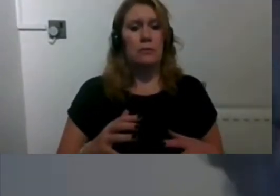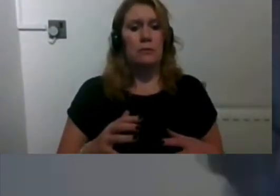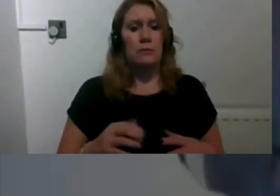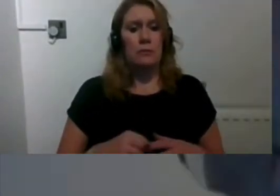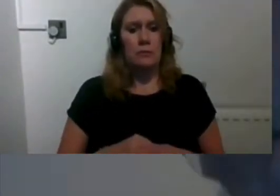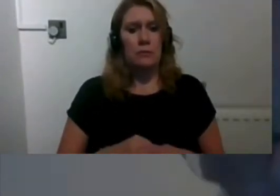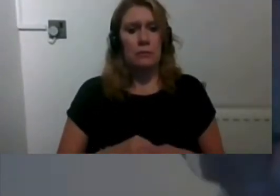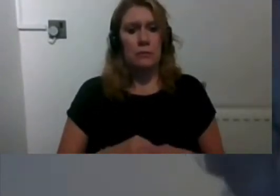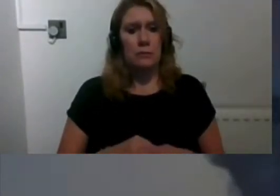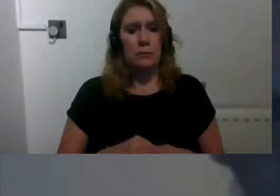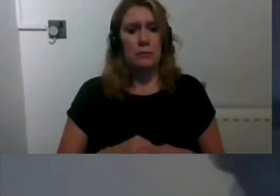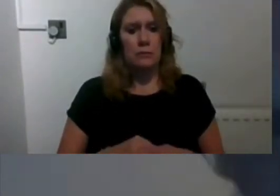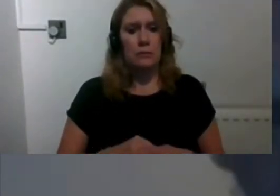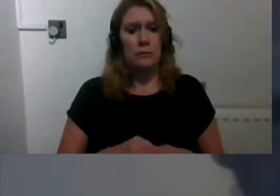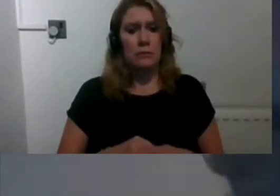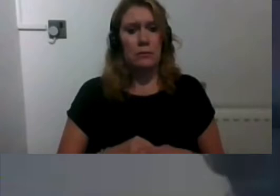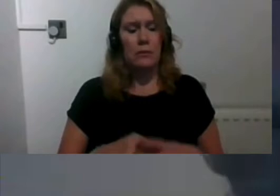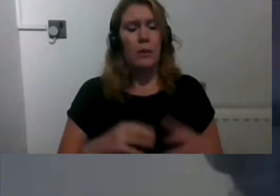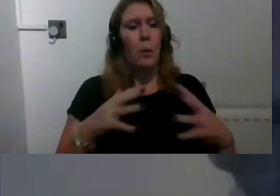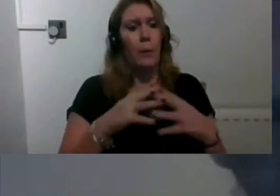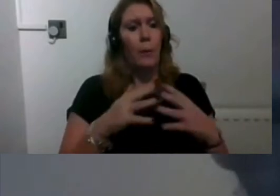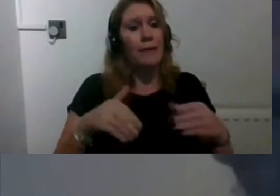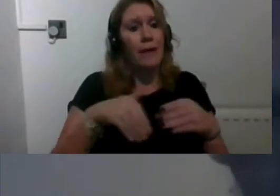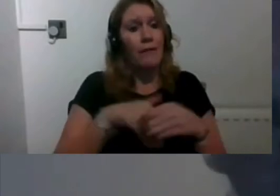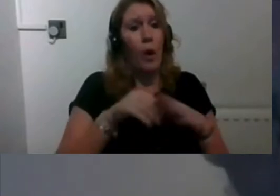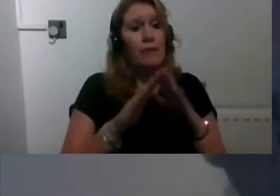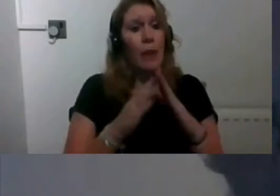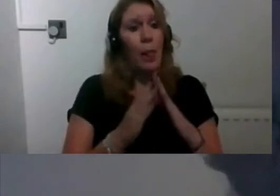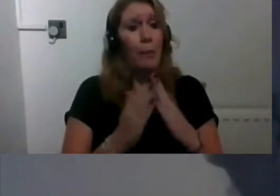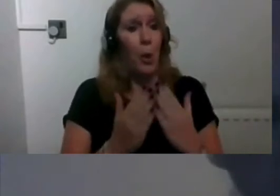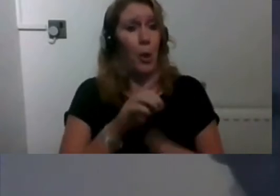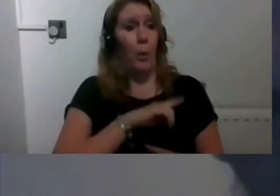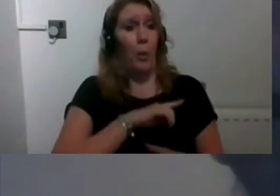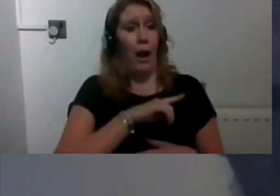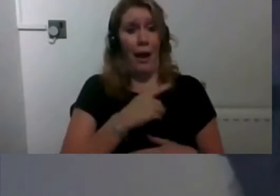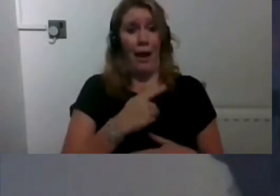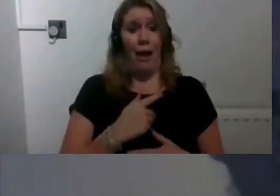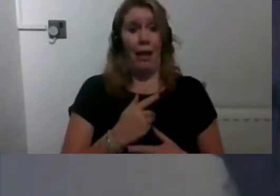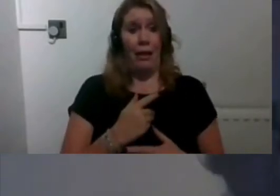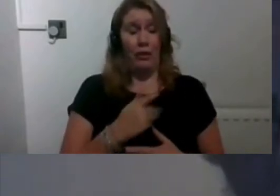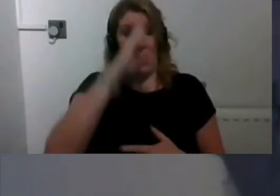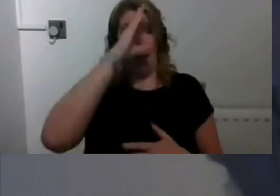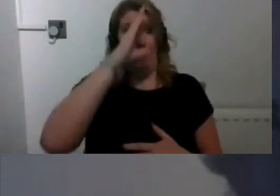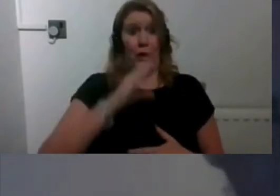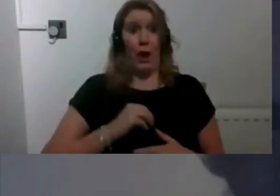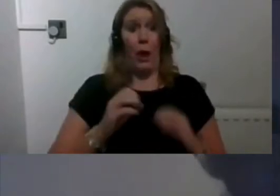I had been published in a sister